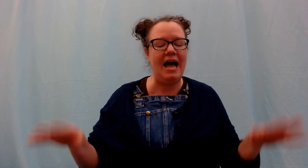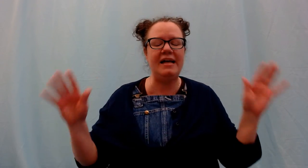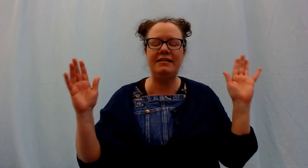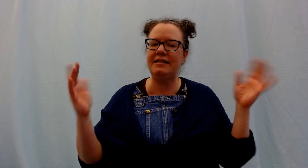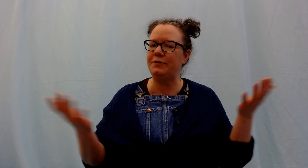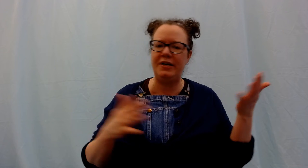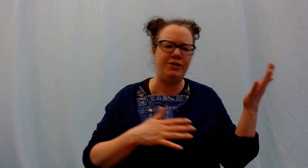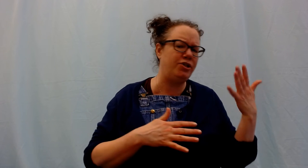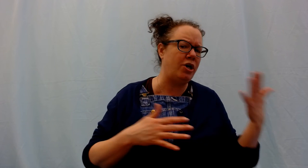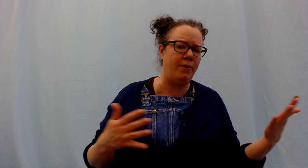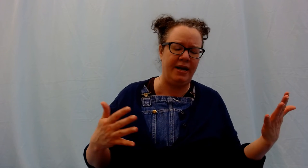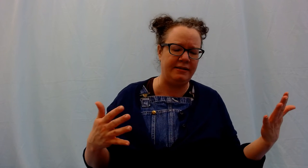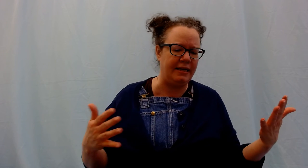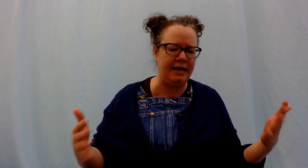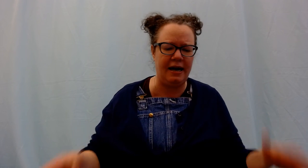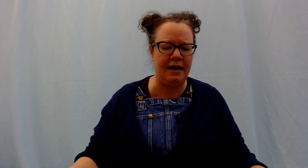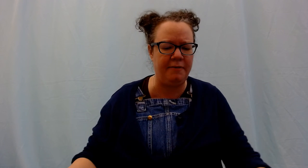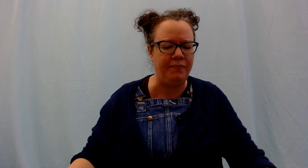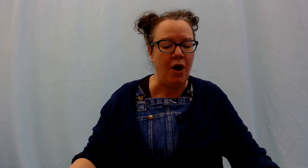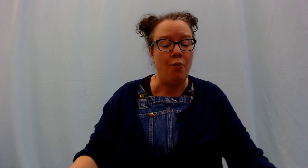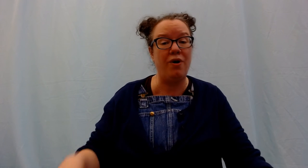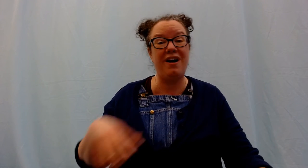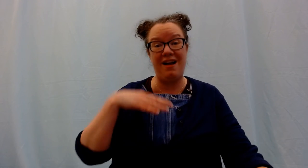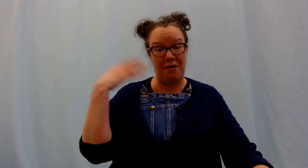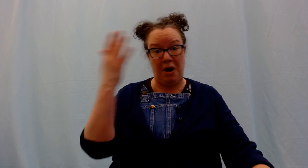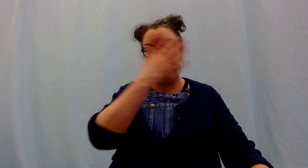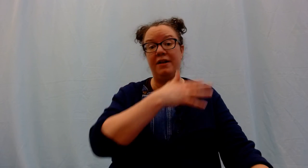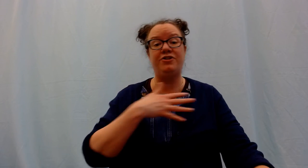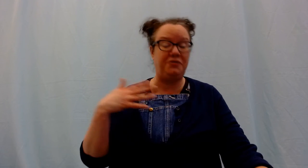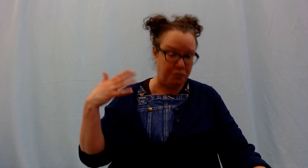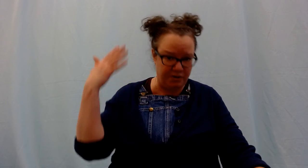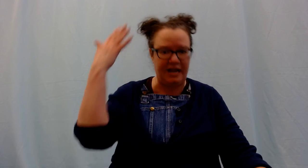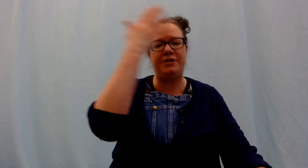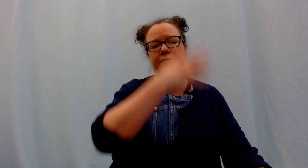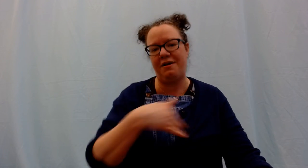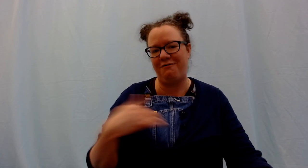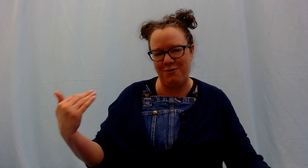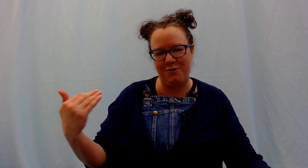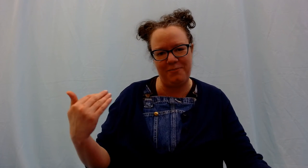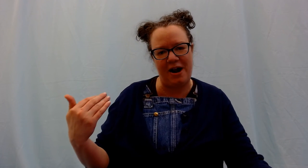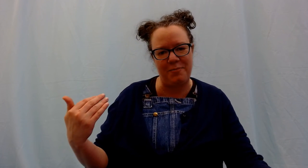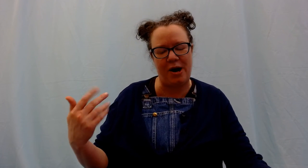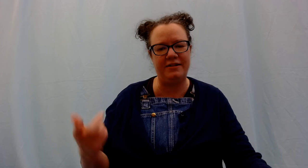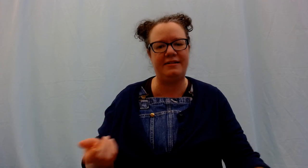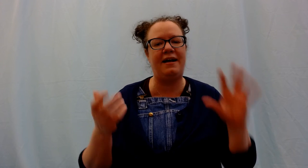And this one is so easy. We're gonna ... I'm gonna just demonstrate a few body parts and